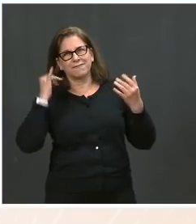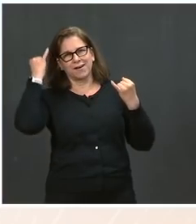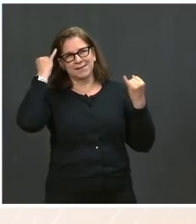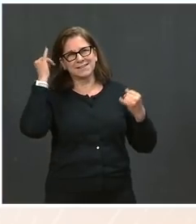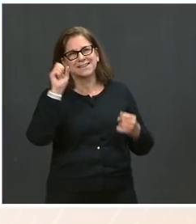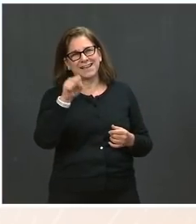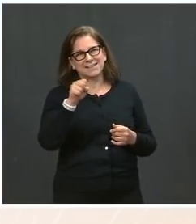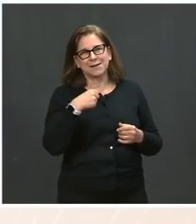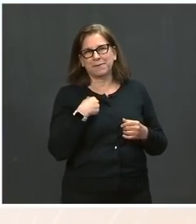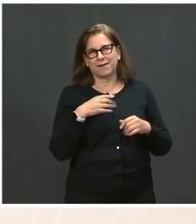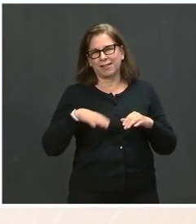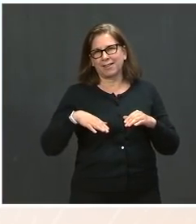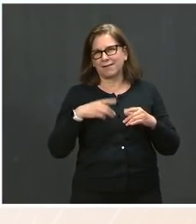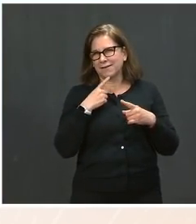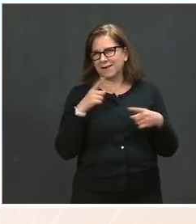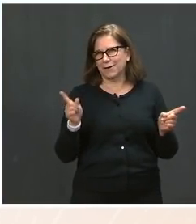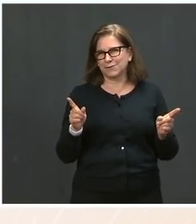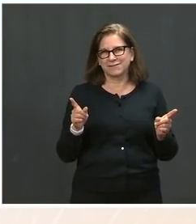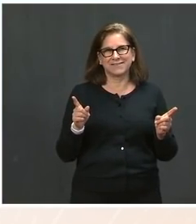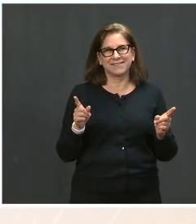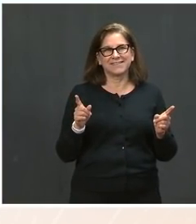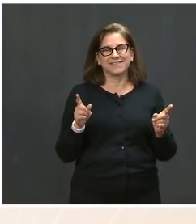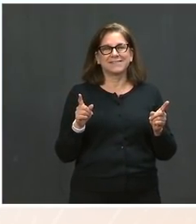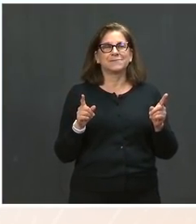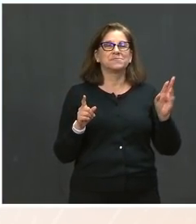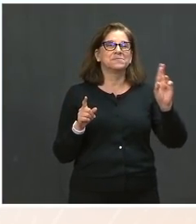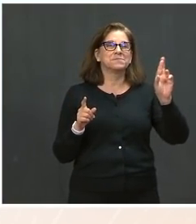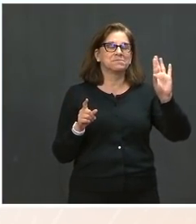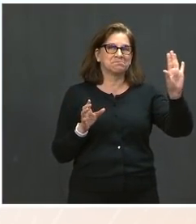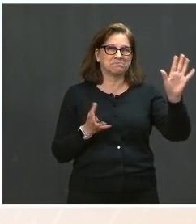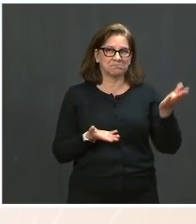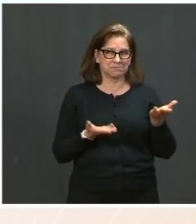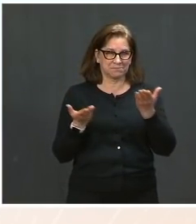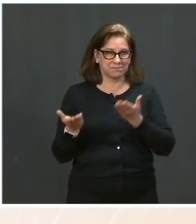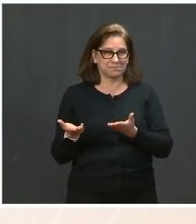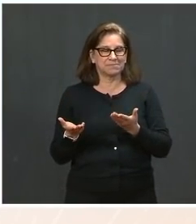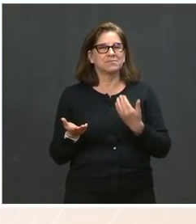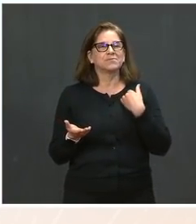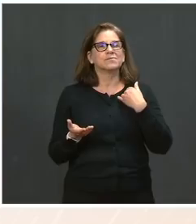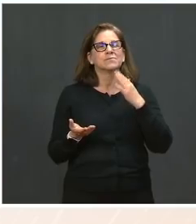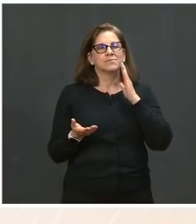They obviously want to bring forth their own ideas, but I have heard alternatives, yes. The Press: And the President also asked you